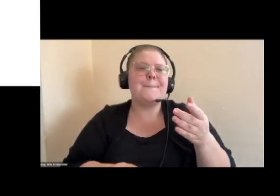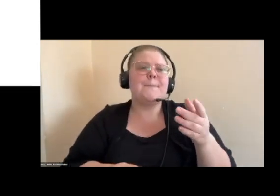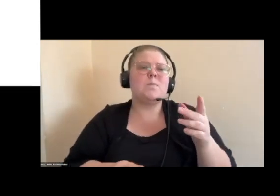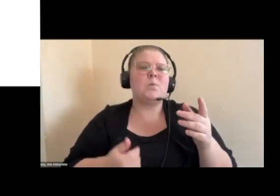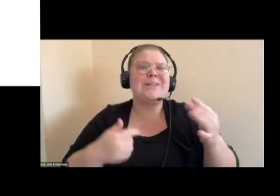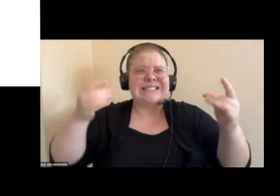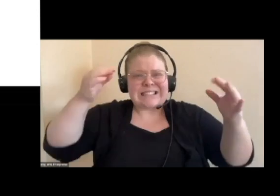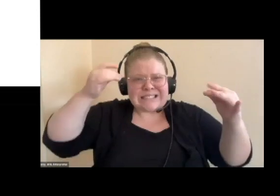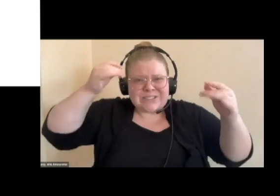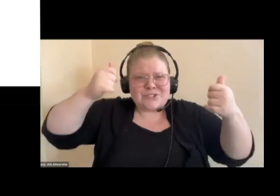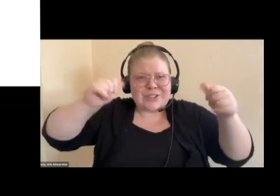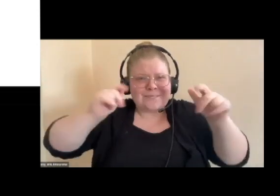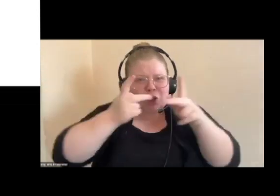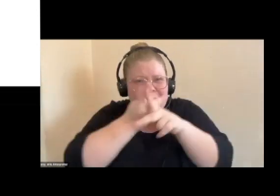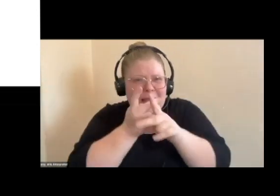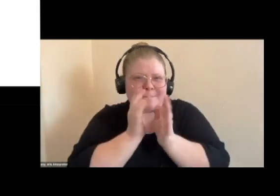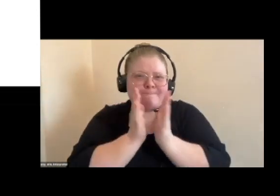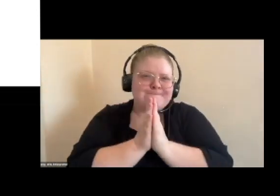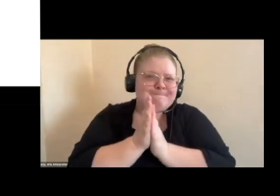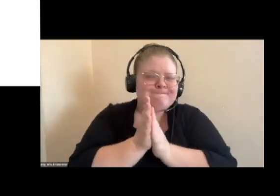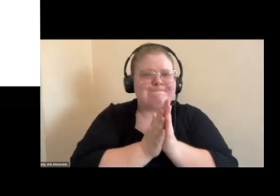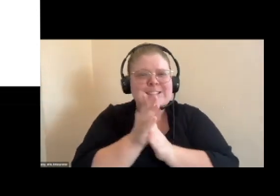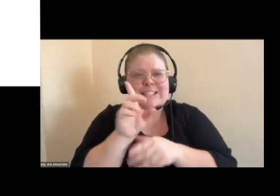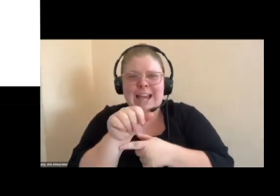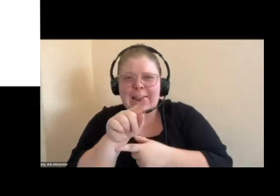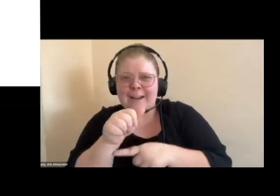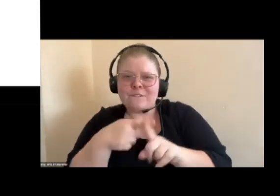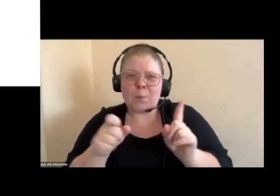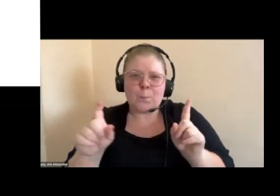where can we get data? Where can we get data? We couldn't get the Medicaid data.